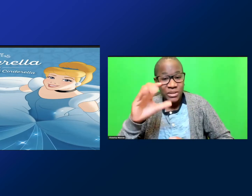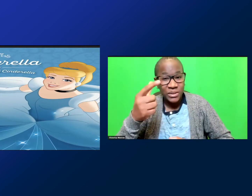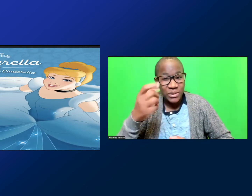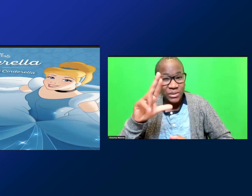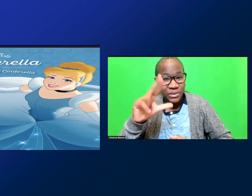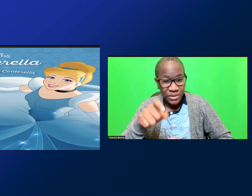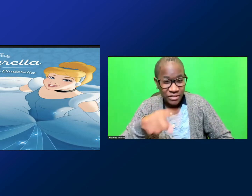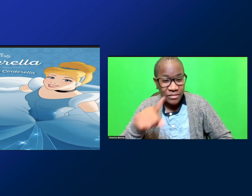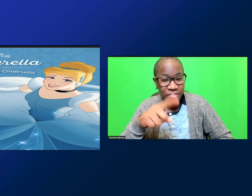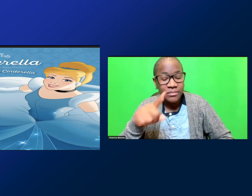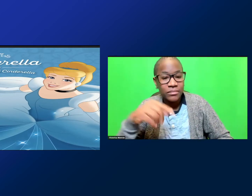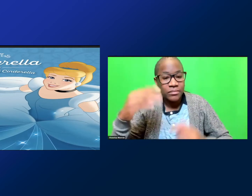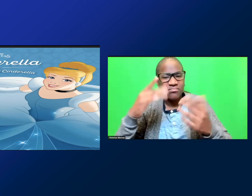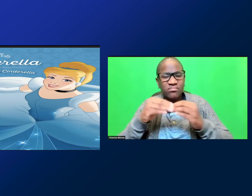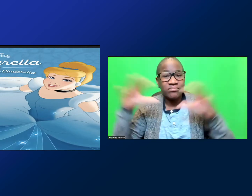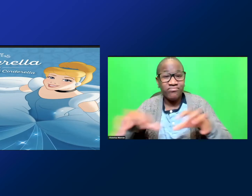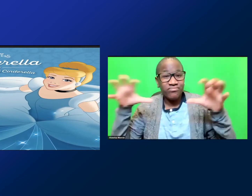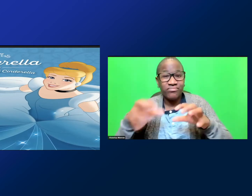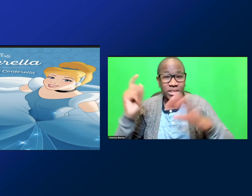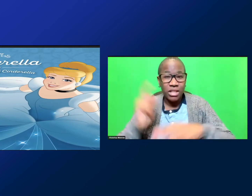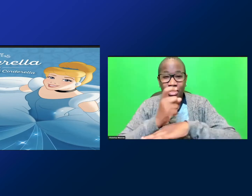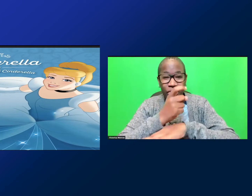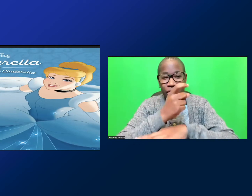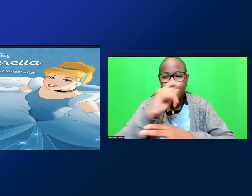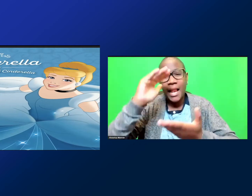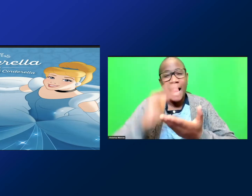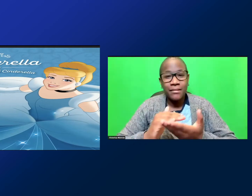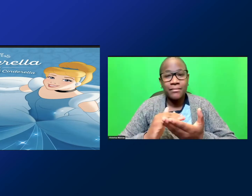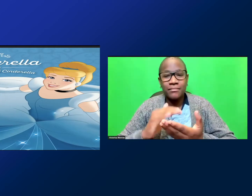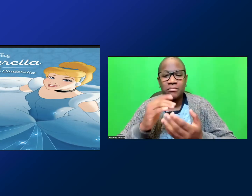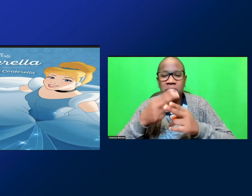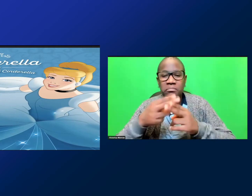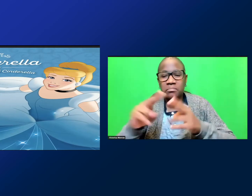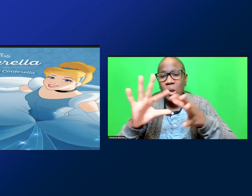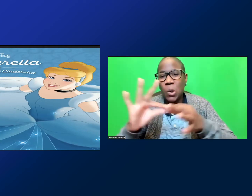george is another very popular children's book and i'm wondering how many of you all are familiar